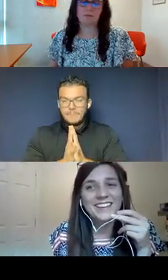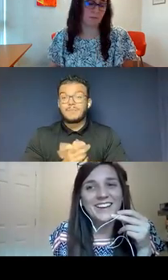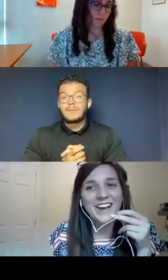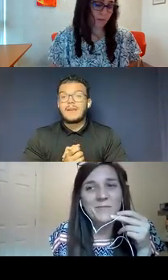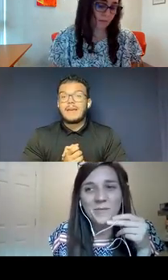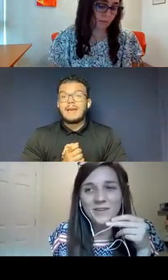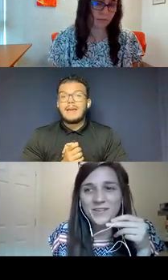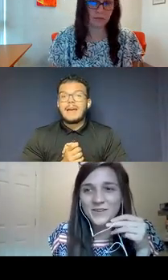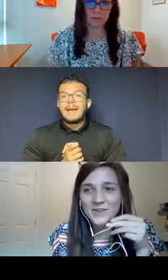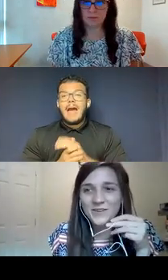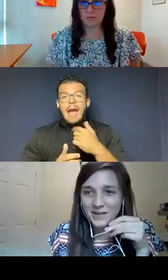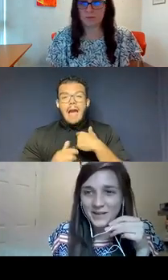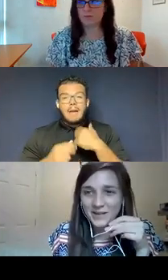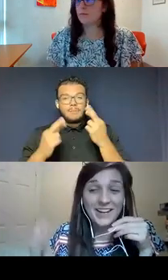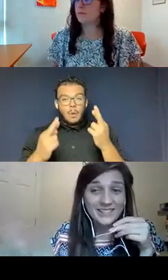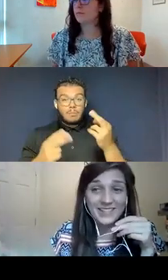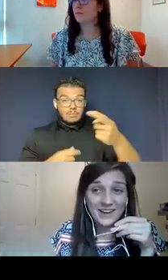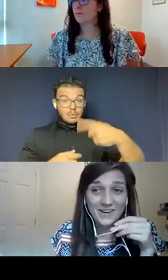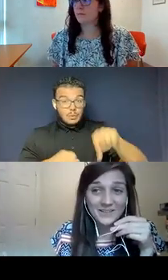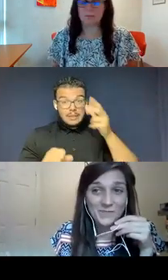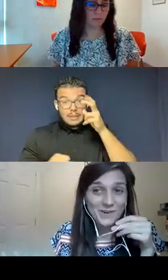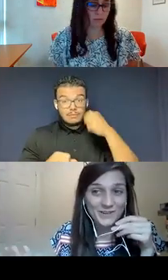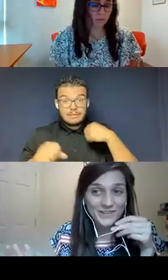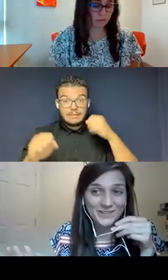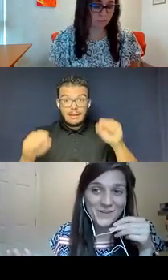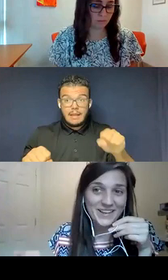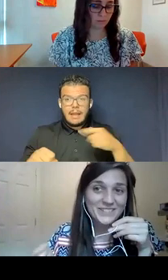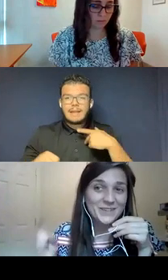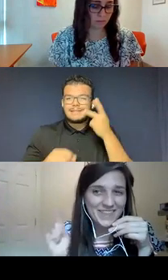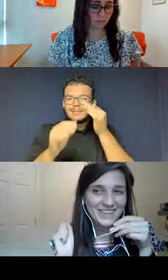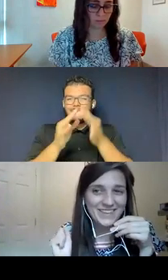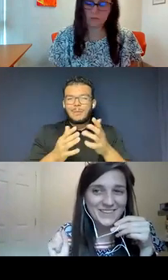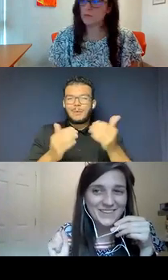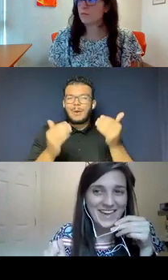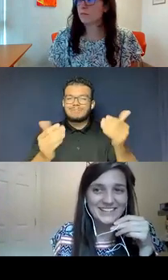I'm hoping that you can all hear me. And I see that our interpreters are still going. So I think that you can.